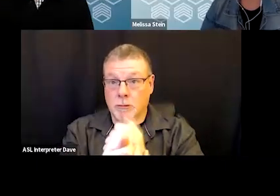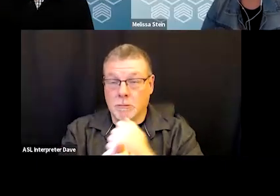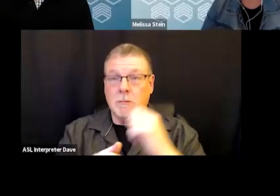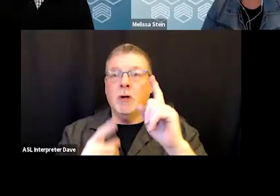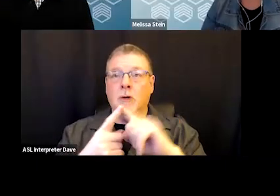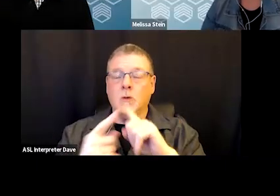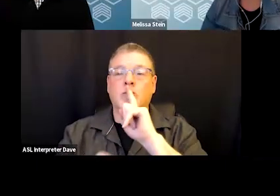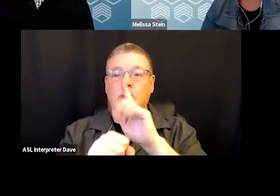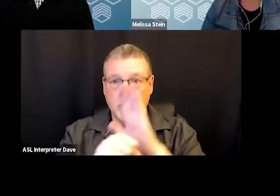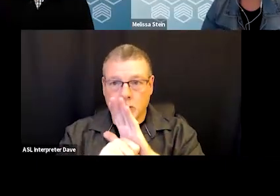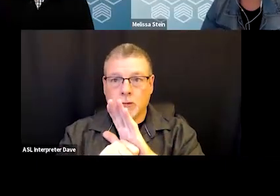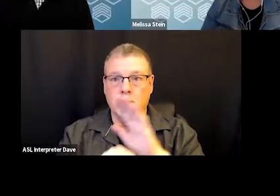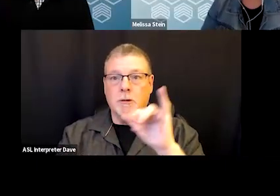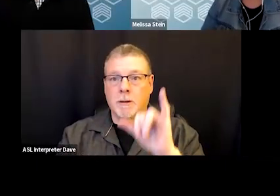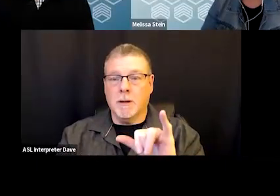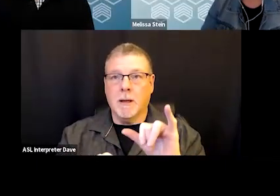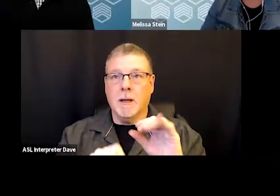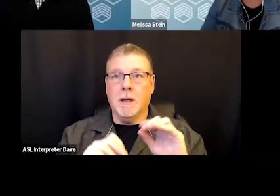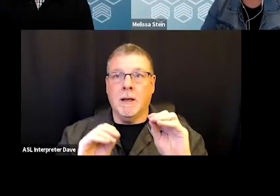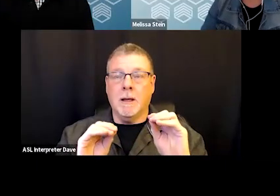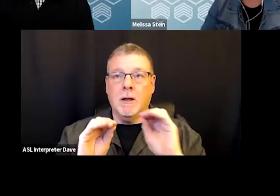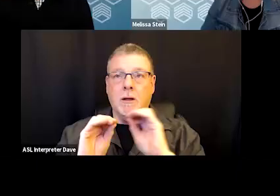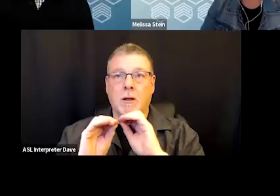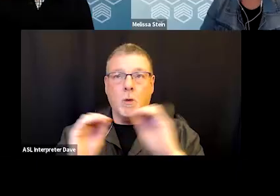to ensure that there is no potential retraumatization.